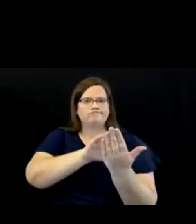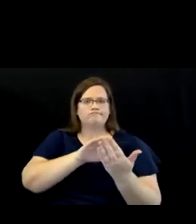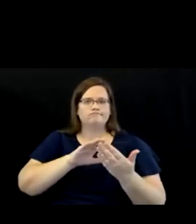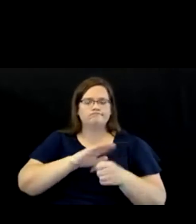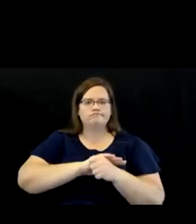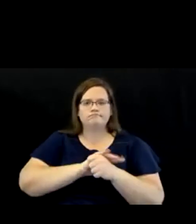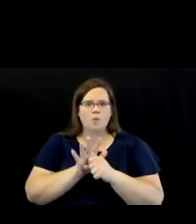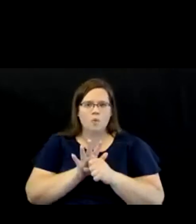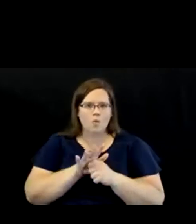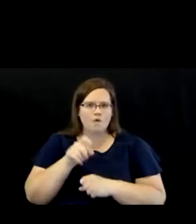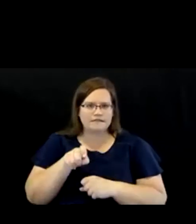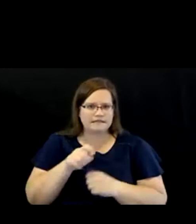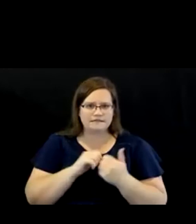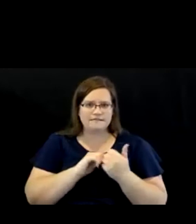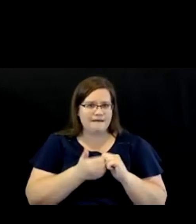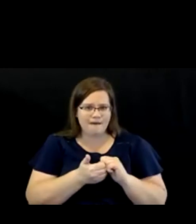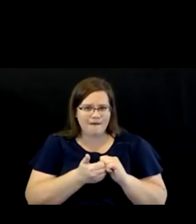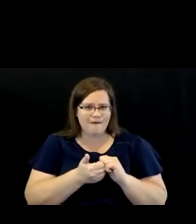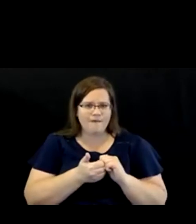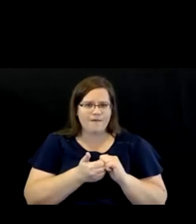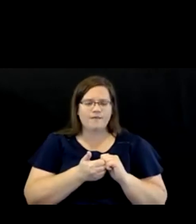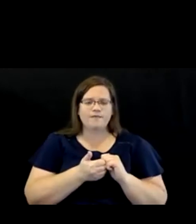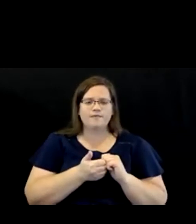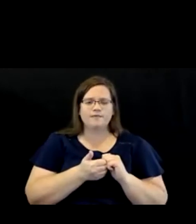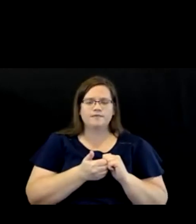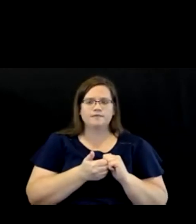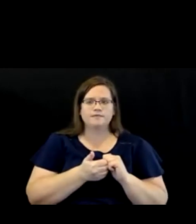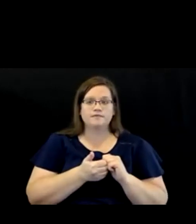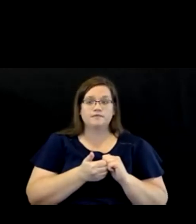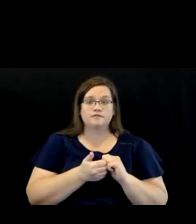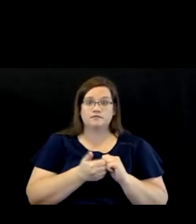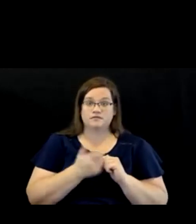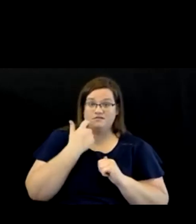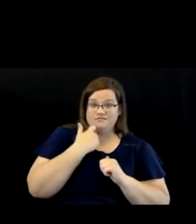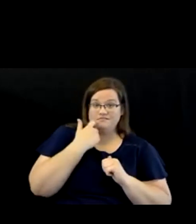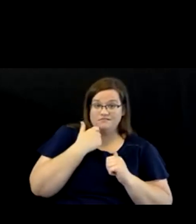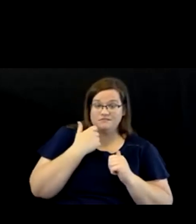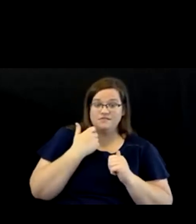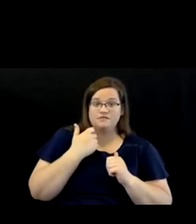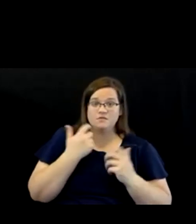And what's more important recently is vaccines, helping people get vaccines.